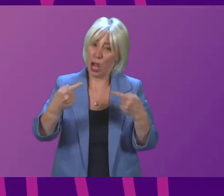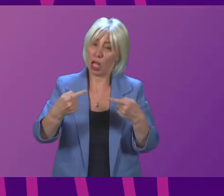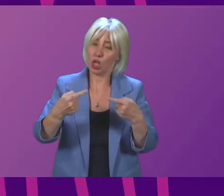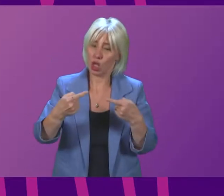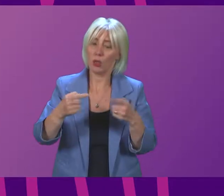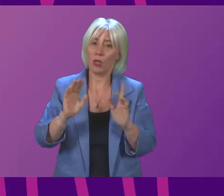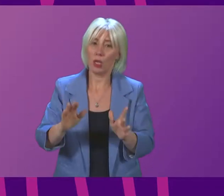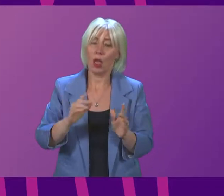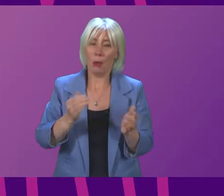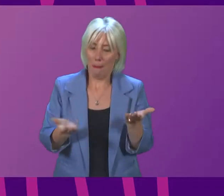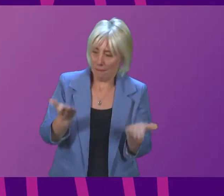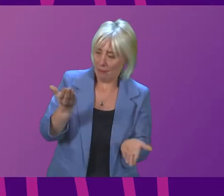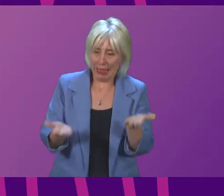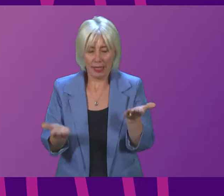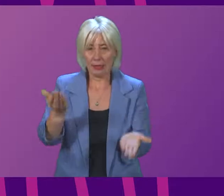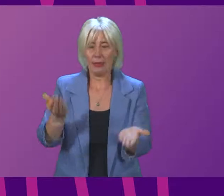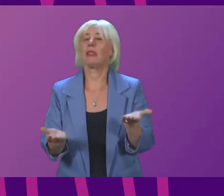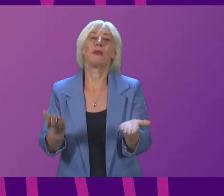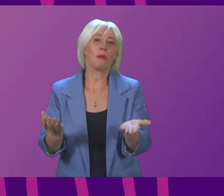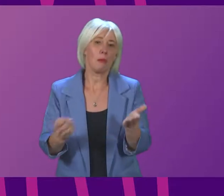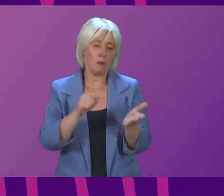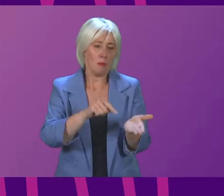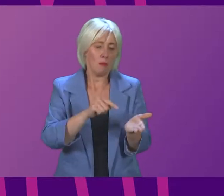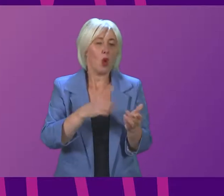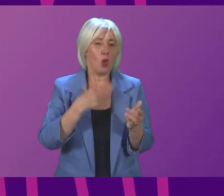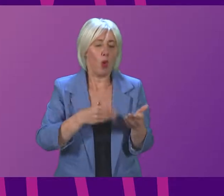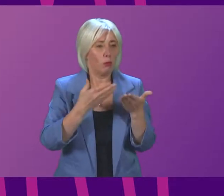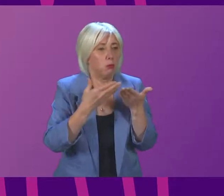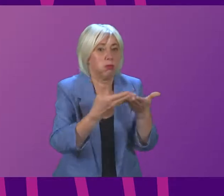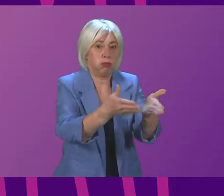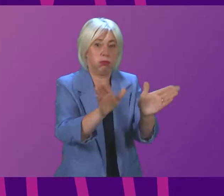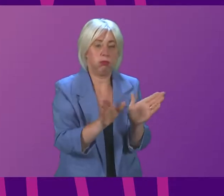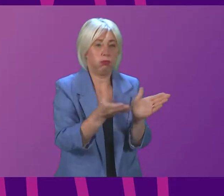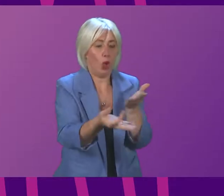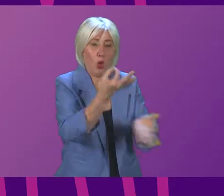balance between, on the one hand, addressing the wide range of questions that so many people have